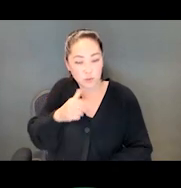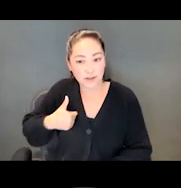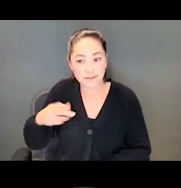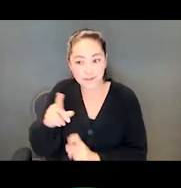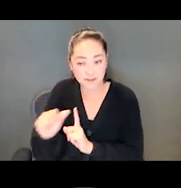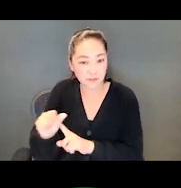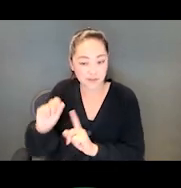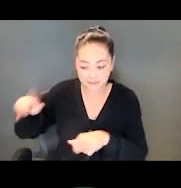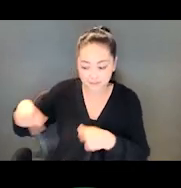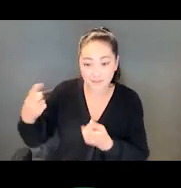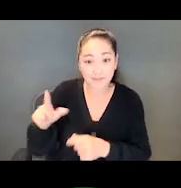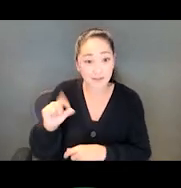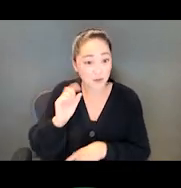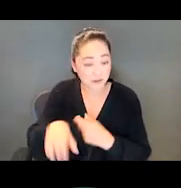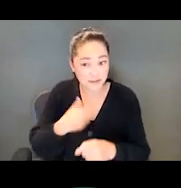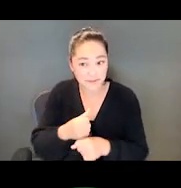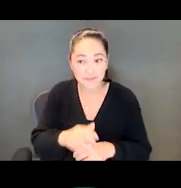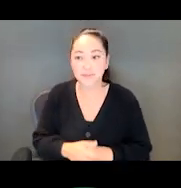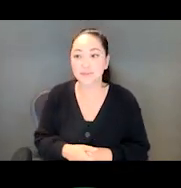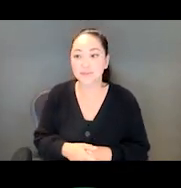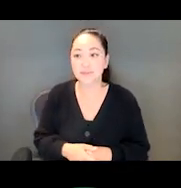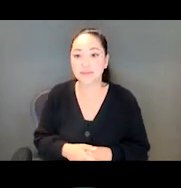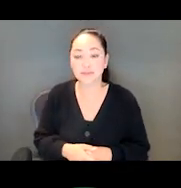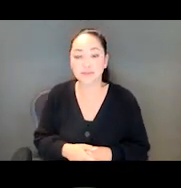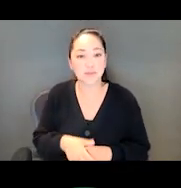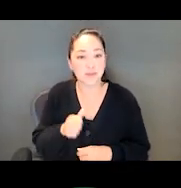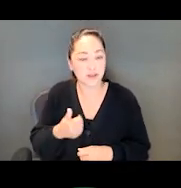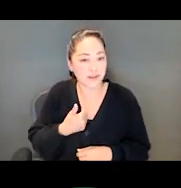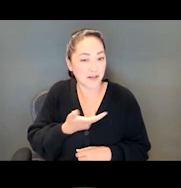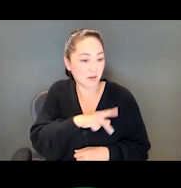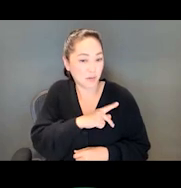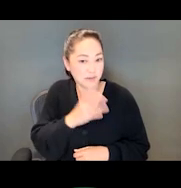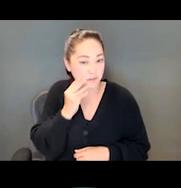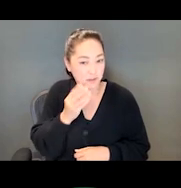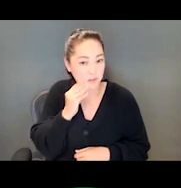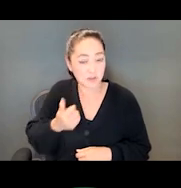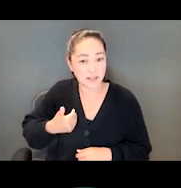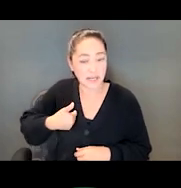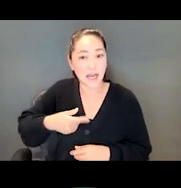over 20 years. Her personal experience of living with a spinal cord injury since her